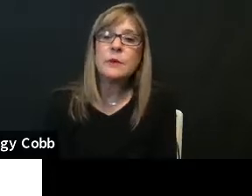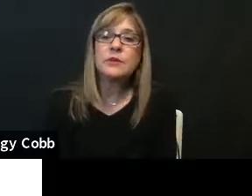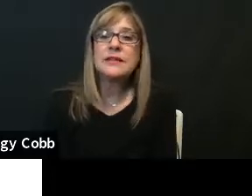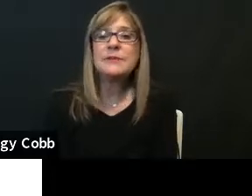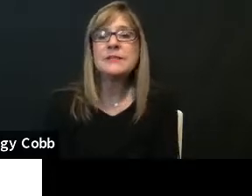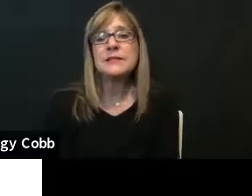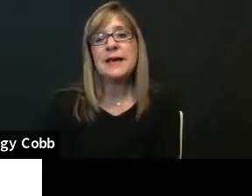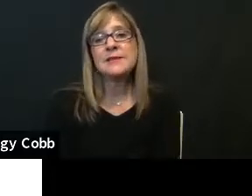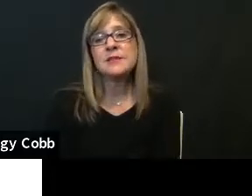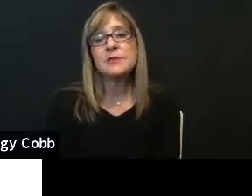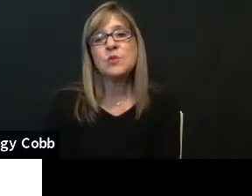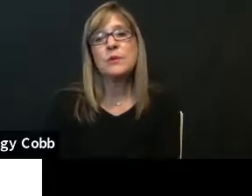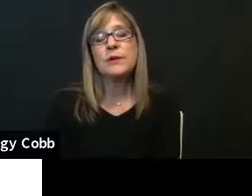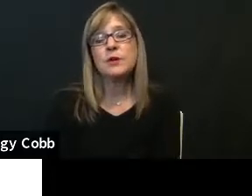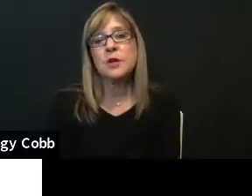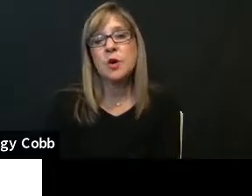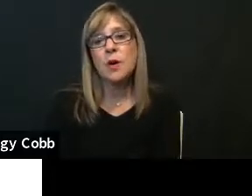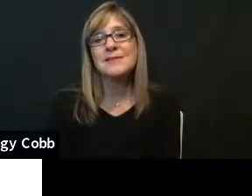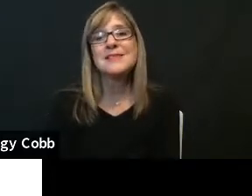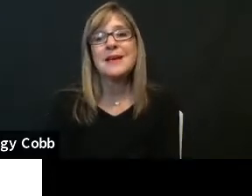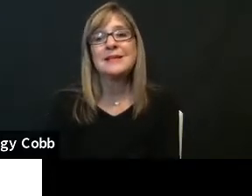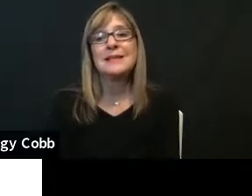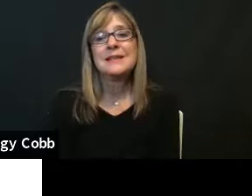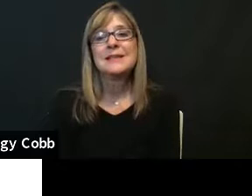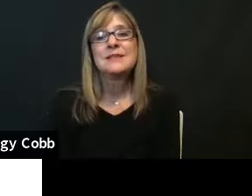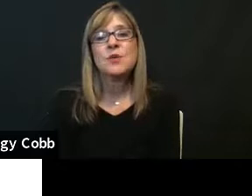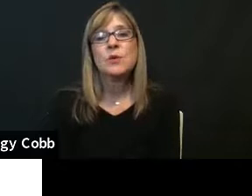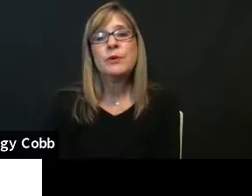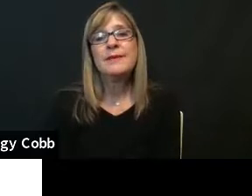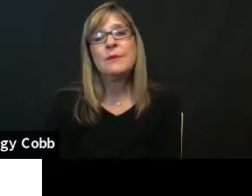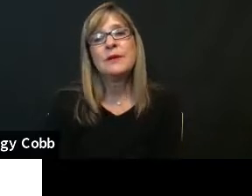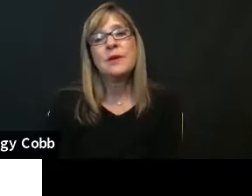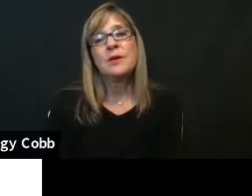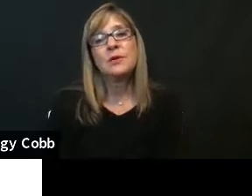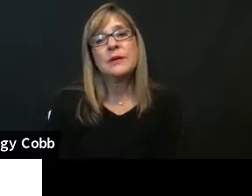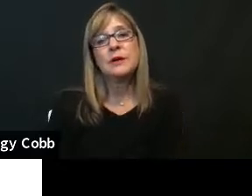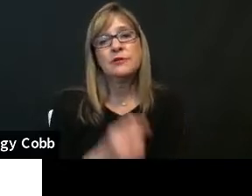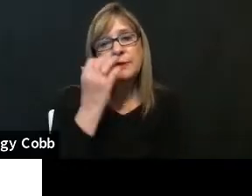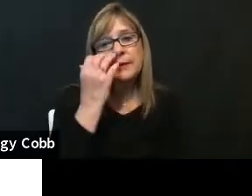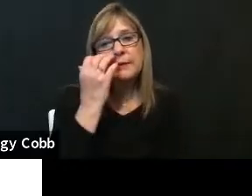we were limited as to where we could go on site. So we're putting that one on hold and hopefully